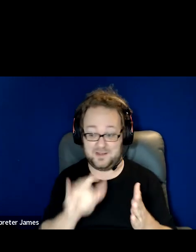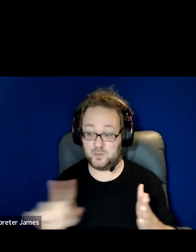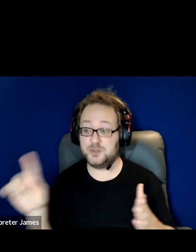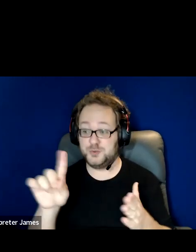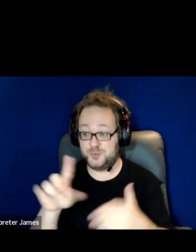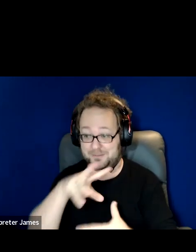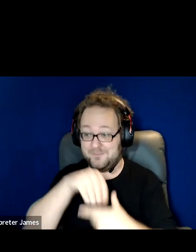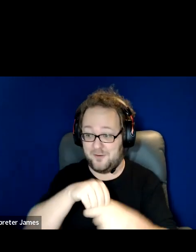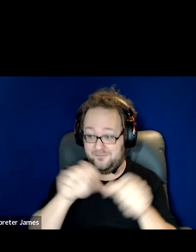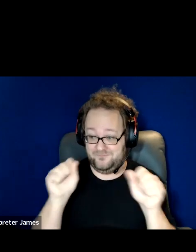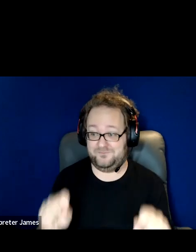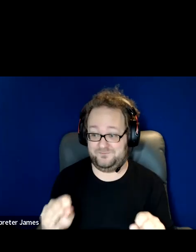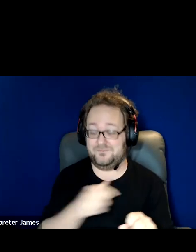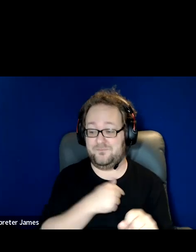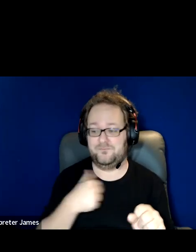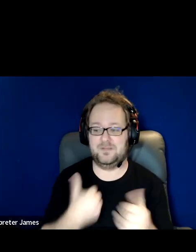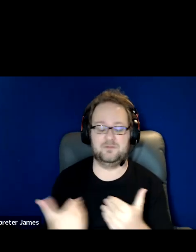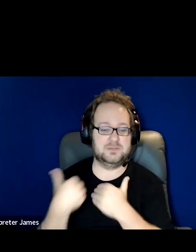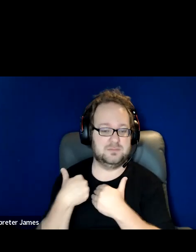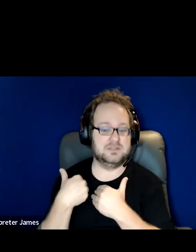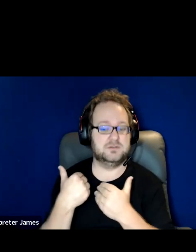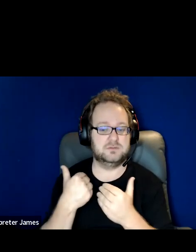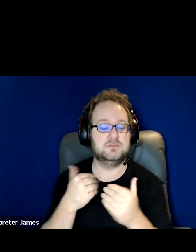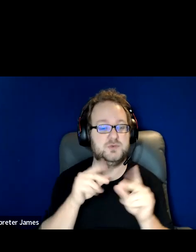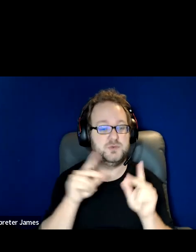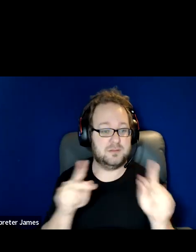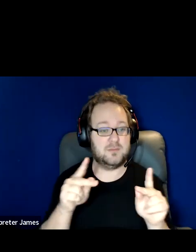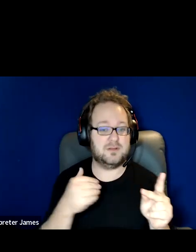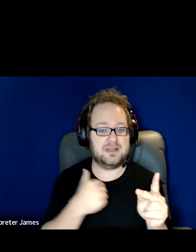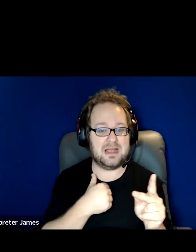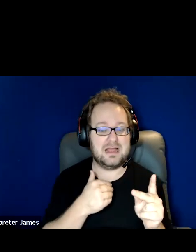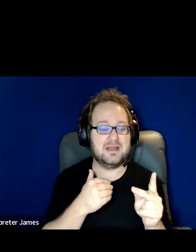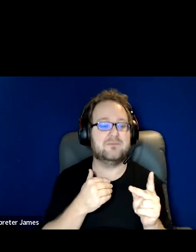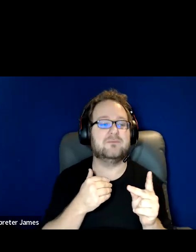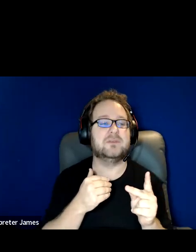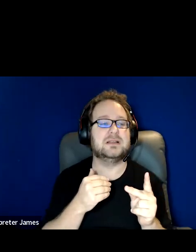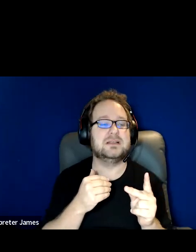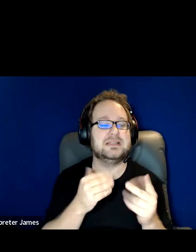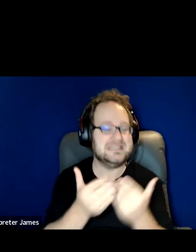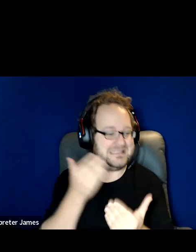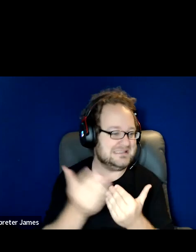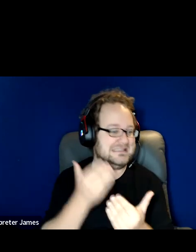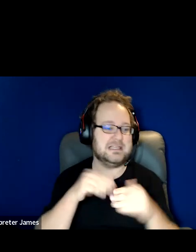responsibility to make certain that people have timely accurate and easy to understand information about